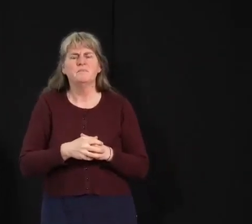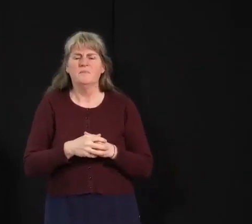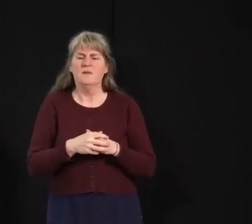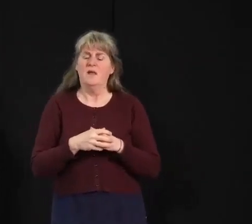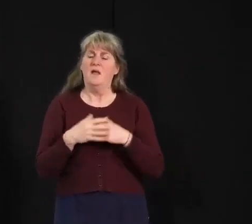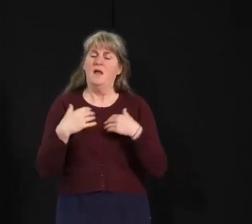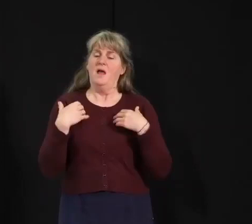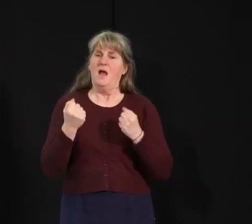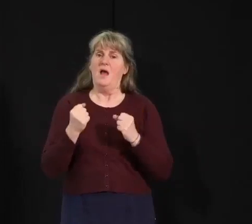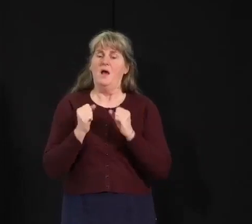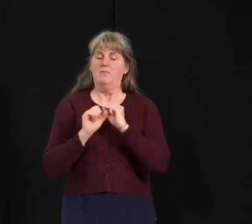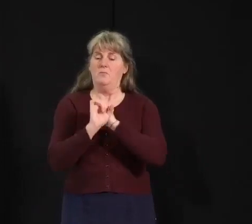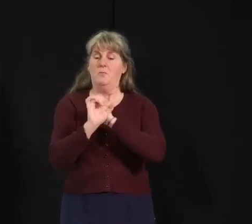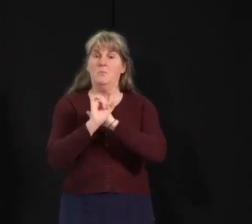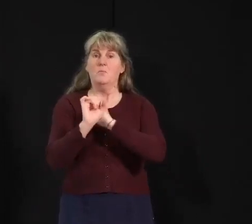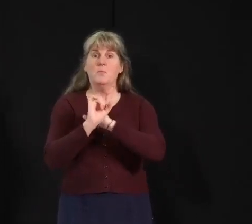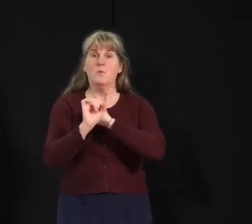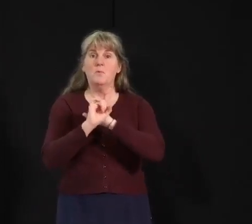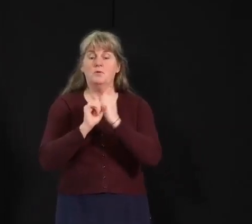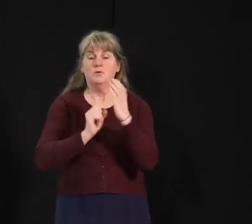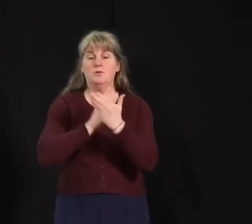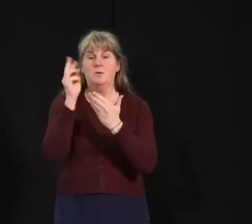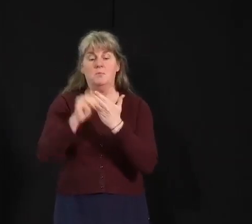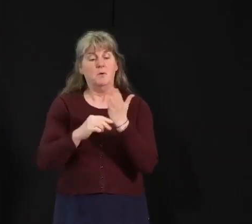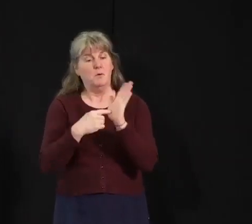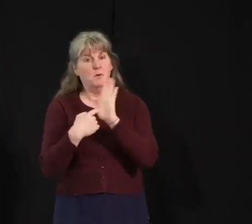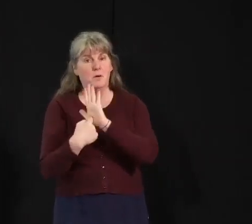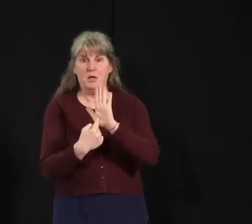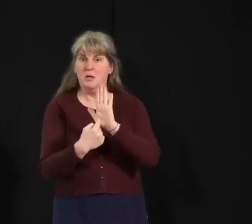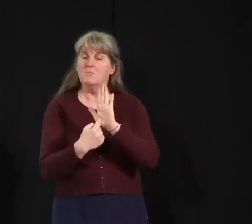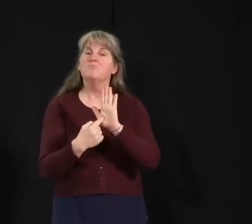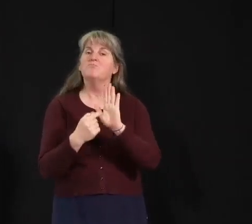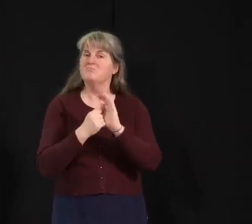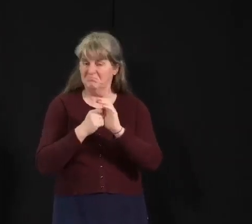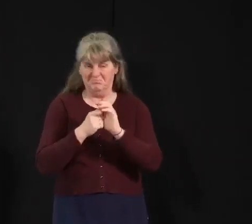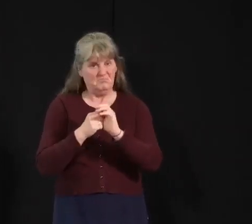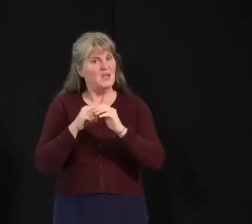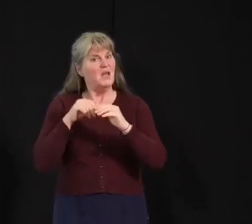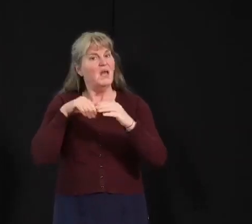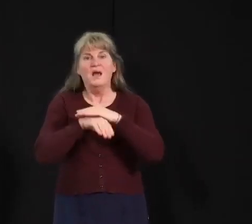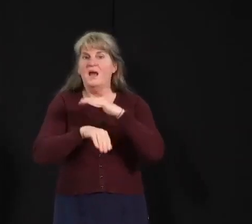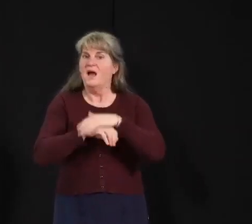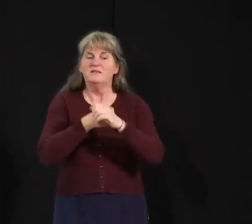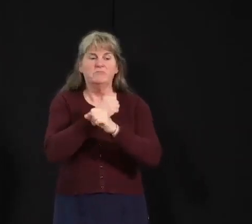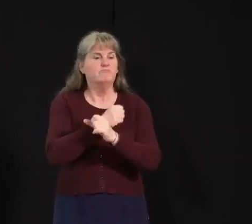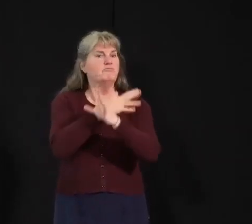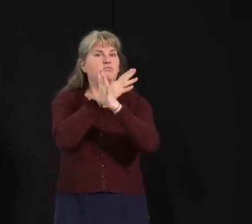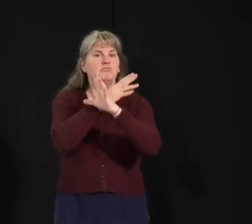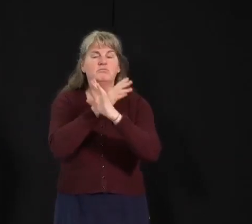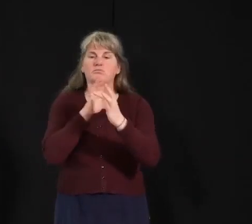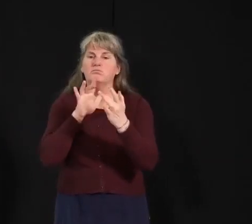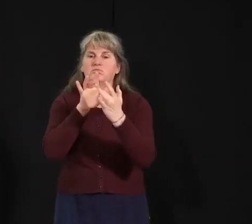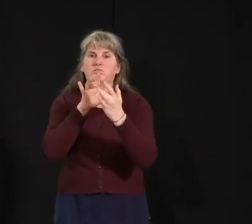For support with both smoking and vaping, visit quitpath.ca or call the numbers on the